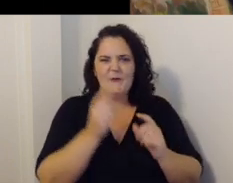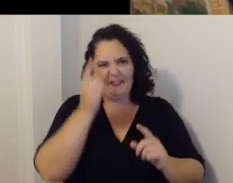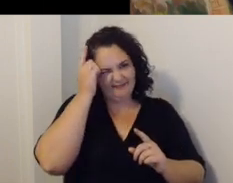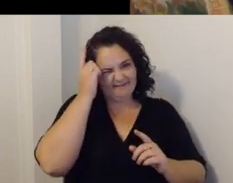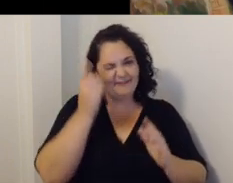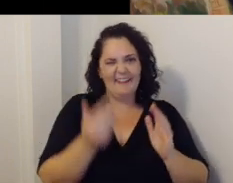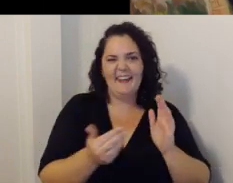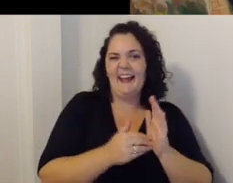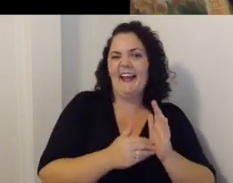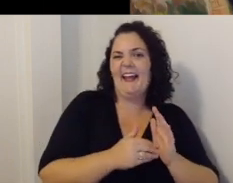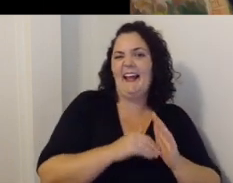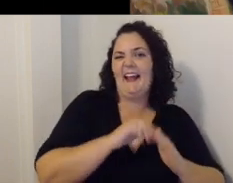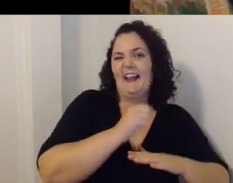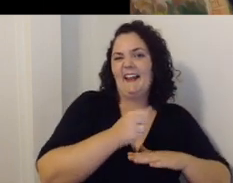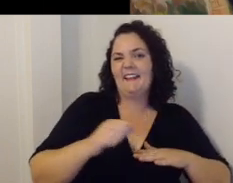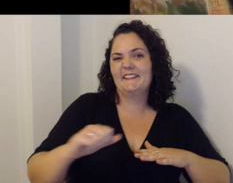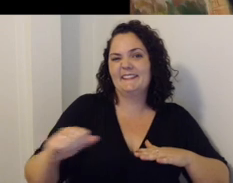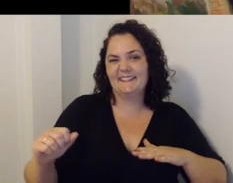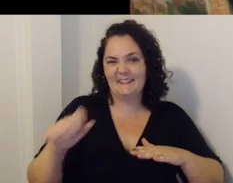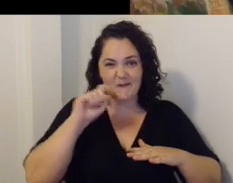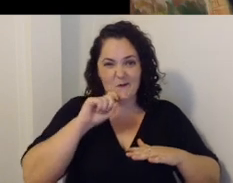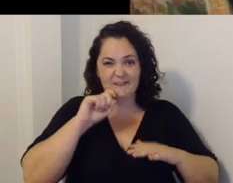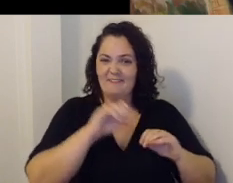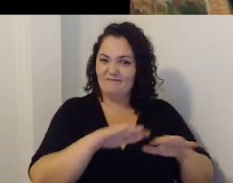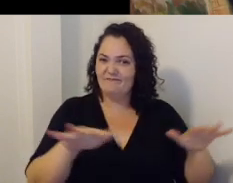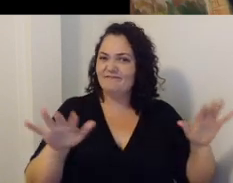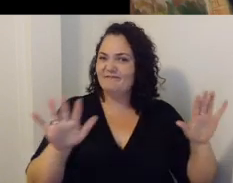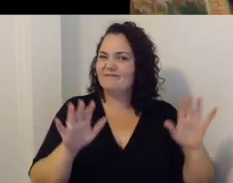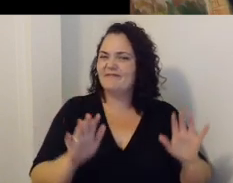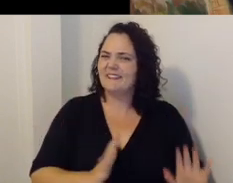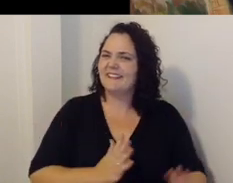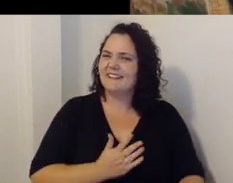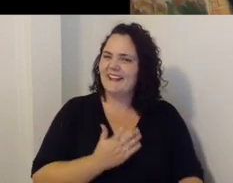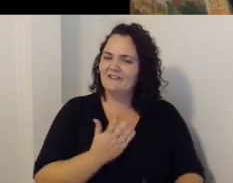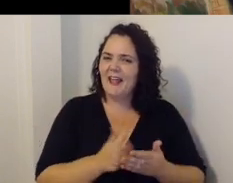studies that he did en plein air um of the uh of the seashore so it's an interesting little uh